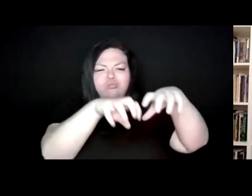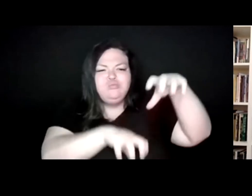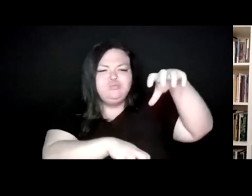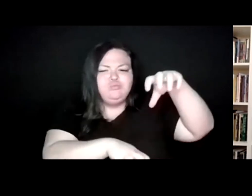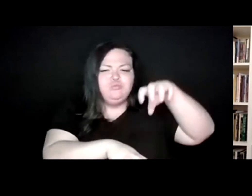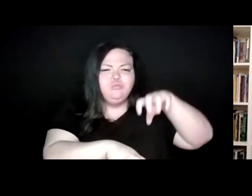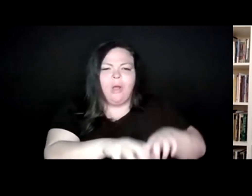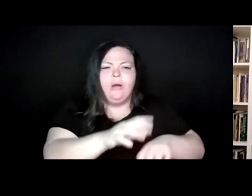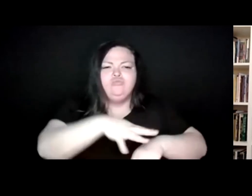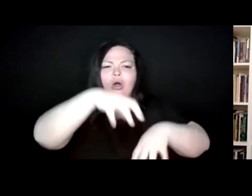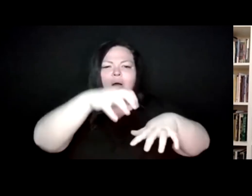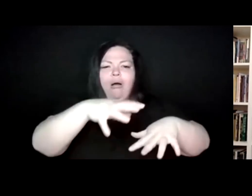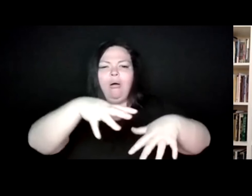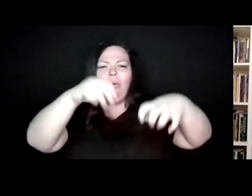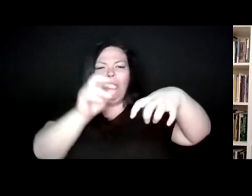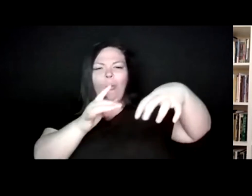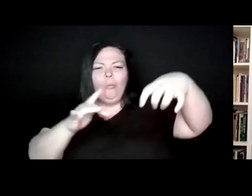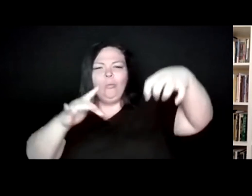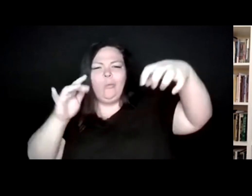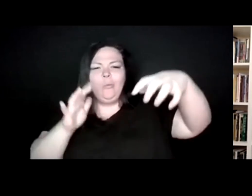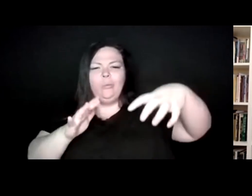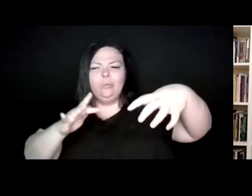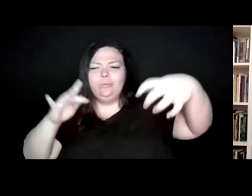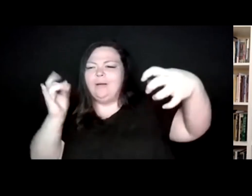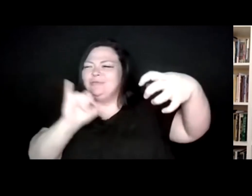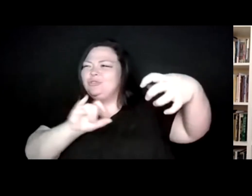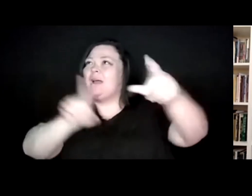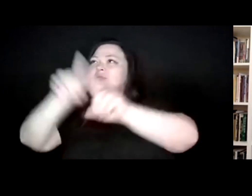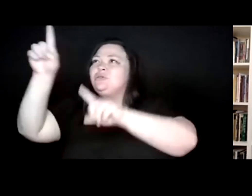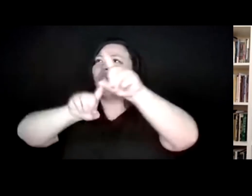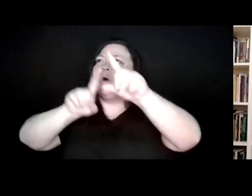Jellyfish glow, glide / like slow-motion / shooting stars.//